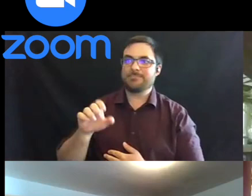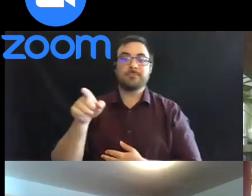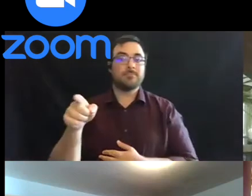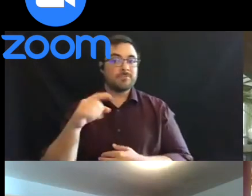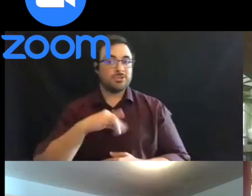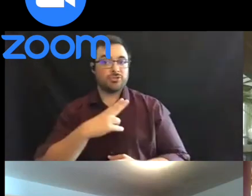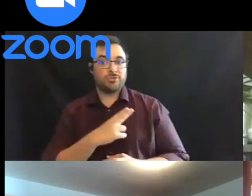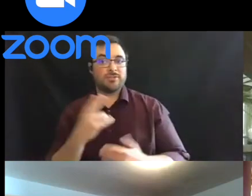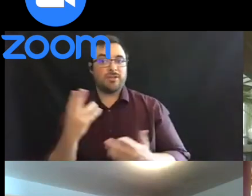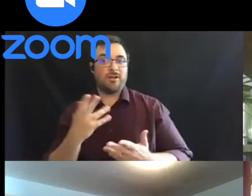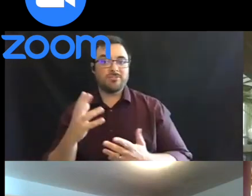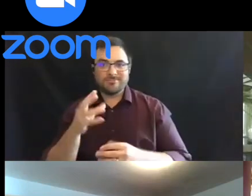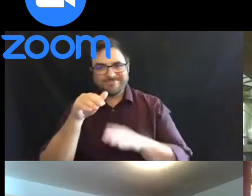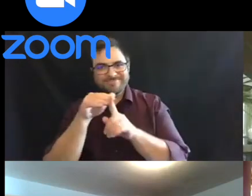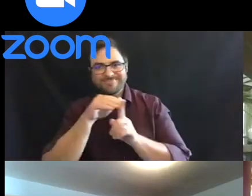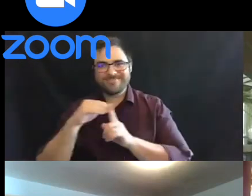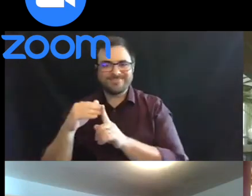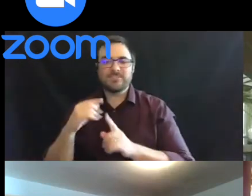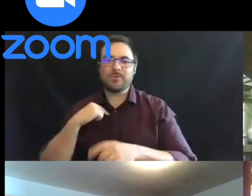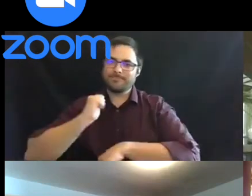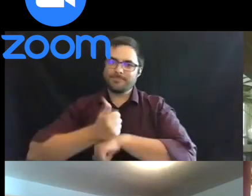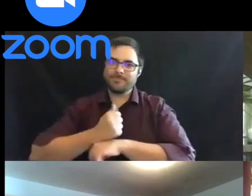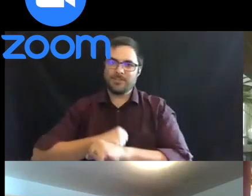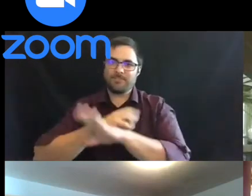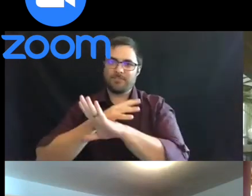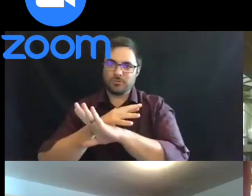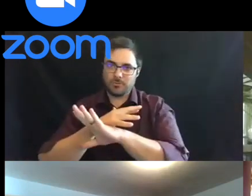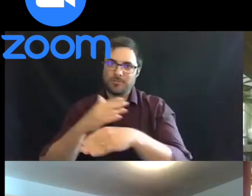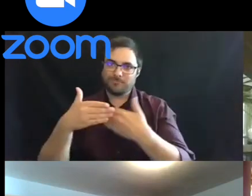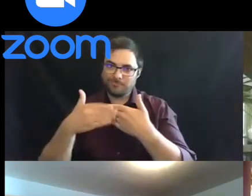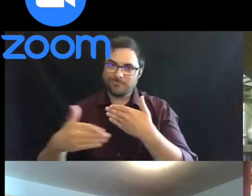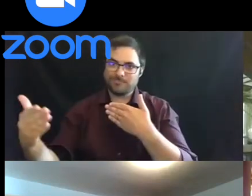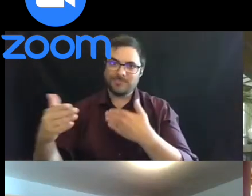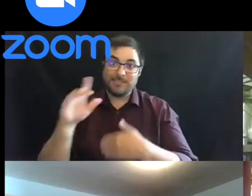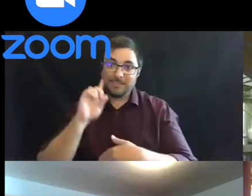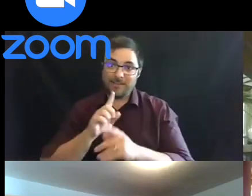mentor is virtual. We have set everything outreach virtual through the end of the year because we